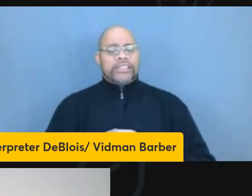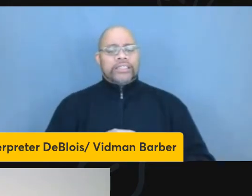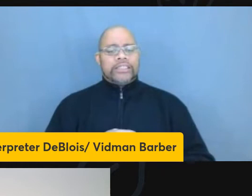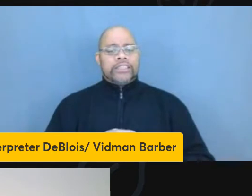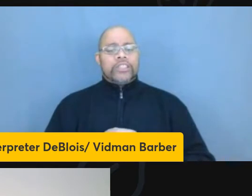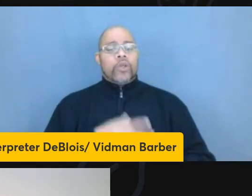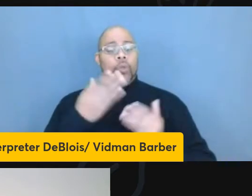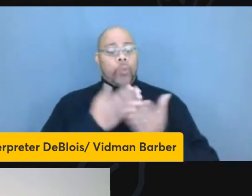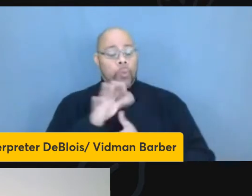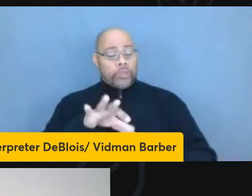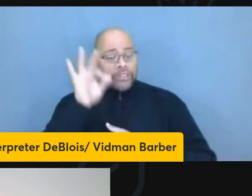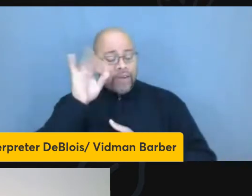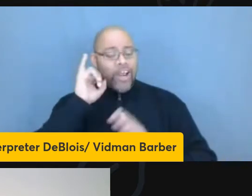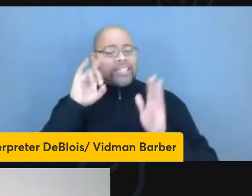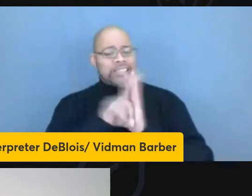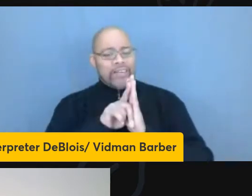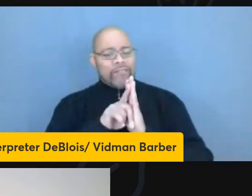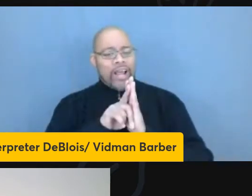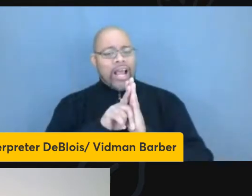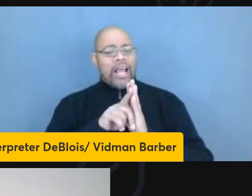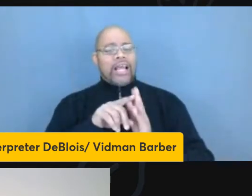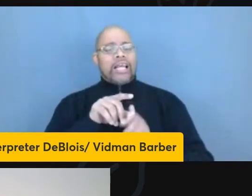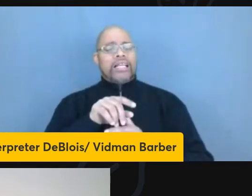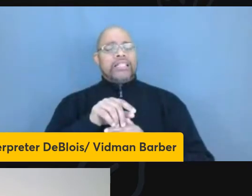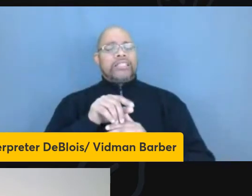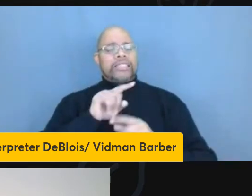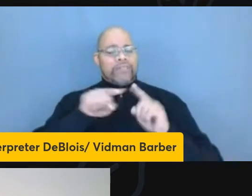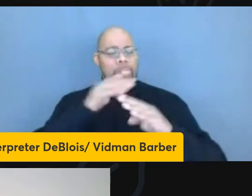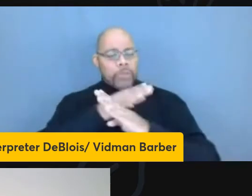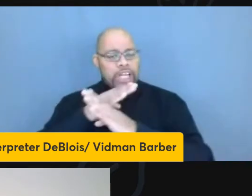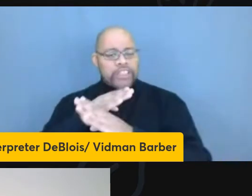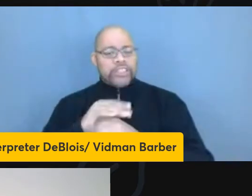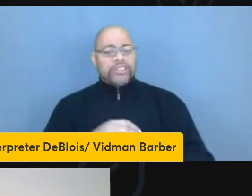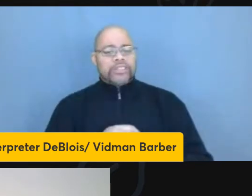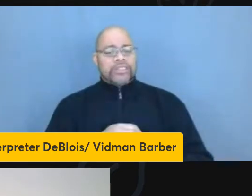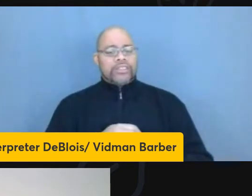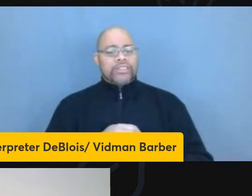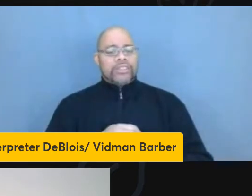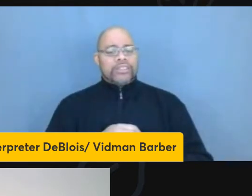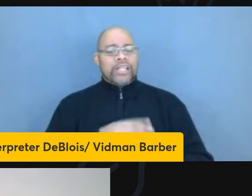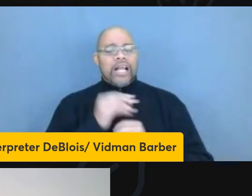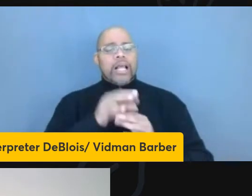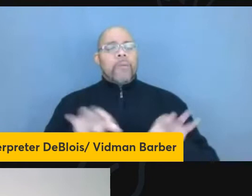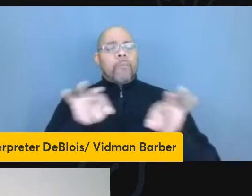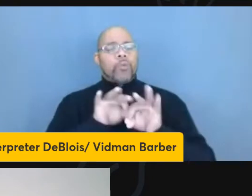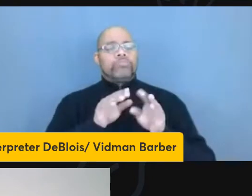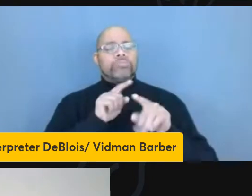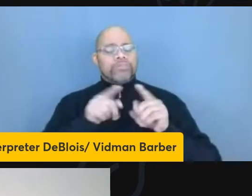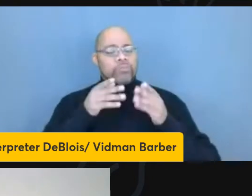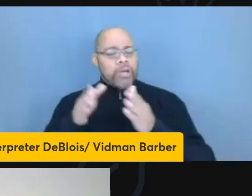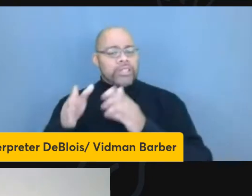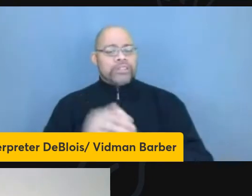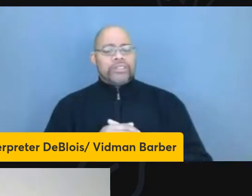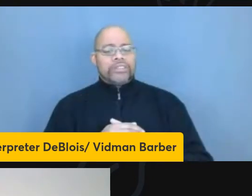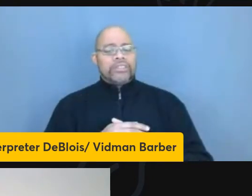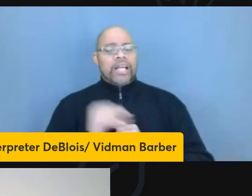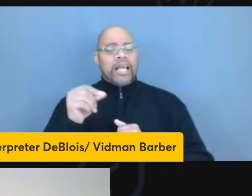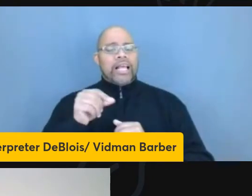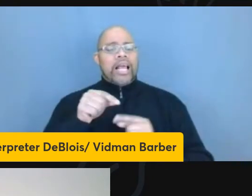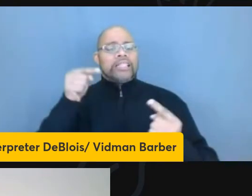identifying immune correlates of protection and unraveling important mechanisms underlying antibody dependent protection.